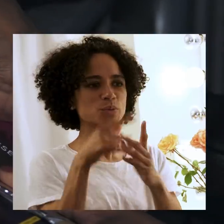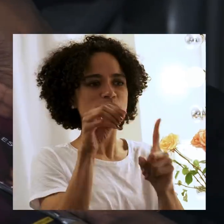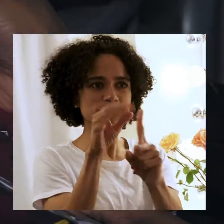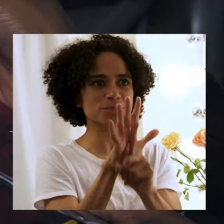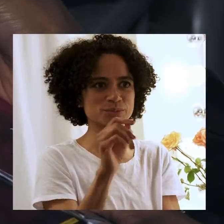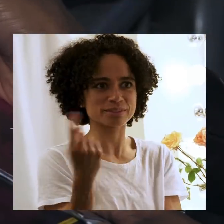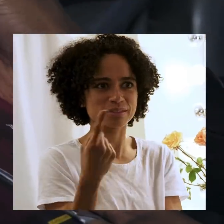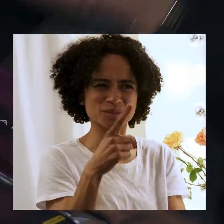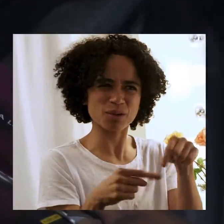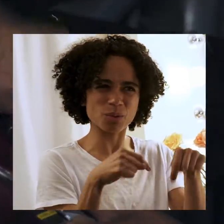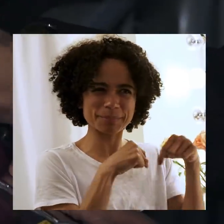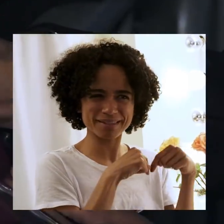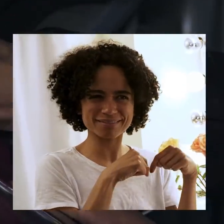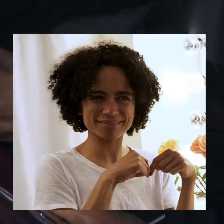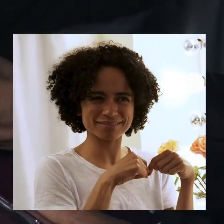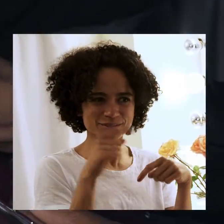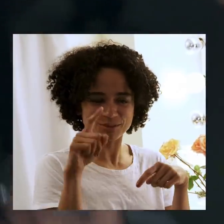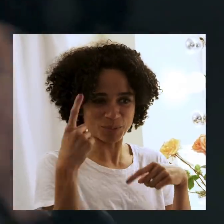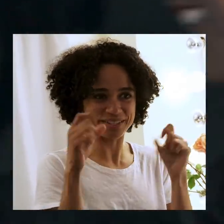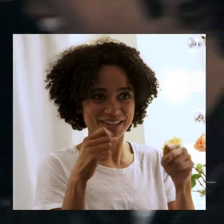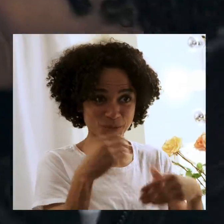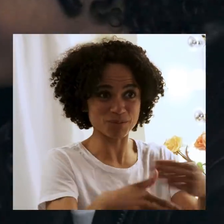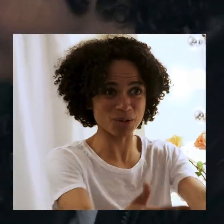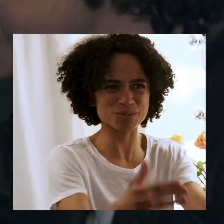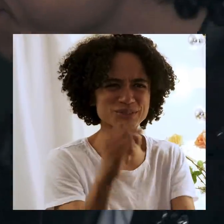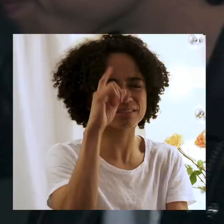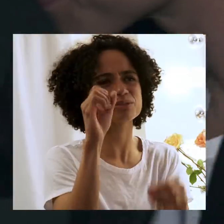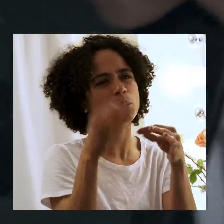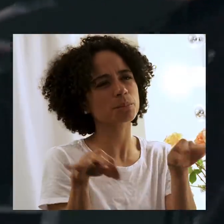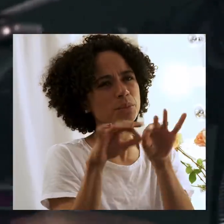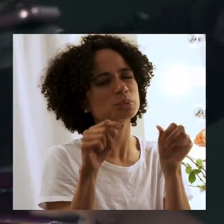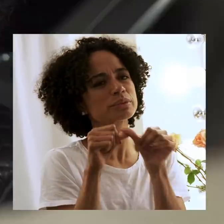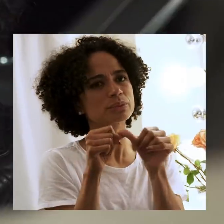And once you're exposed to something like that, you can't go back, you can only move forward.